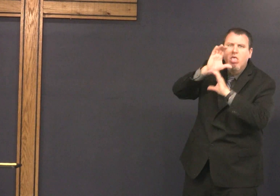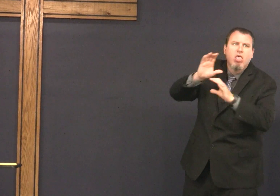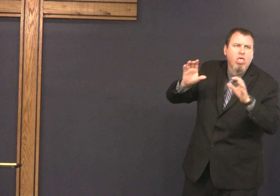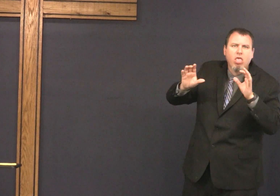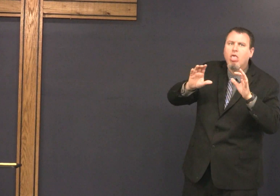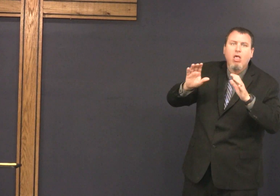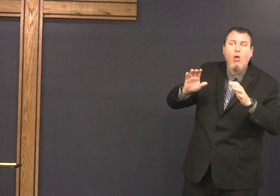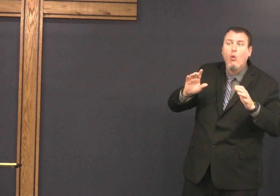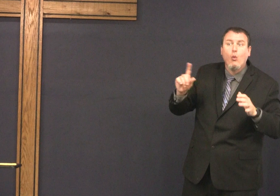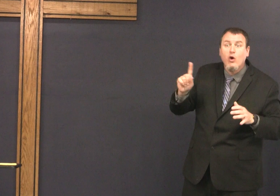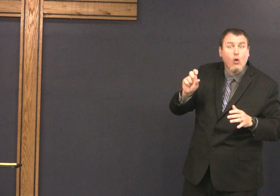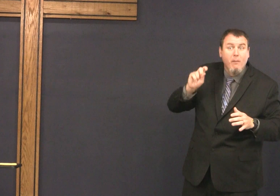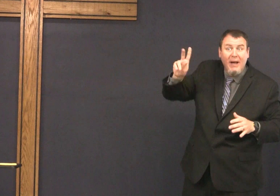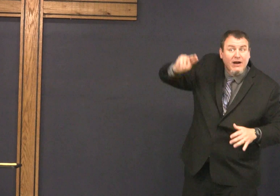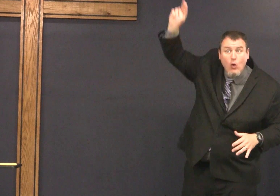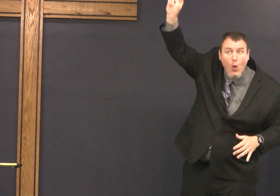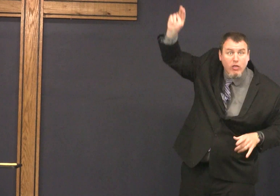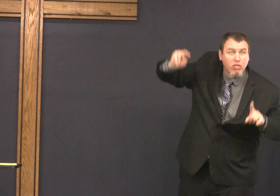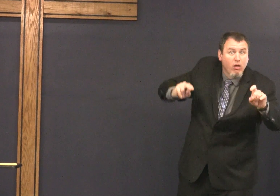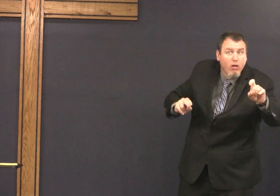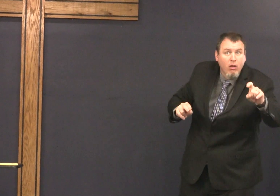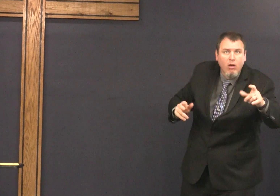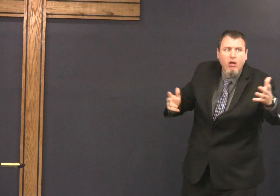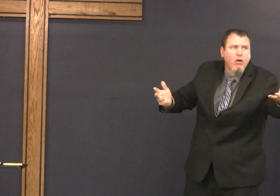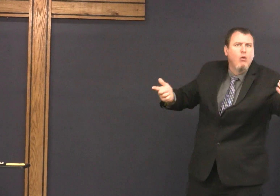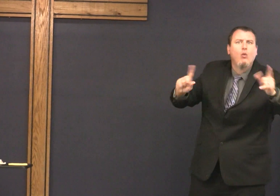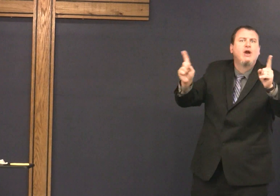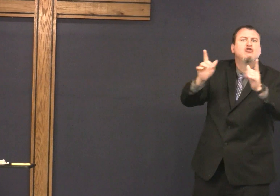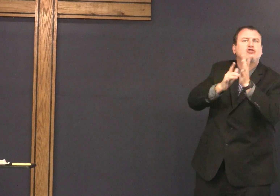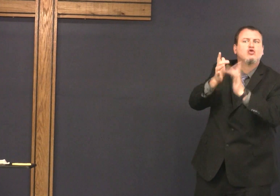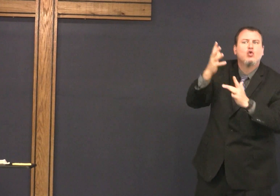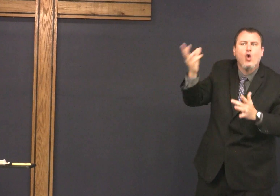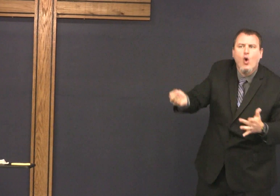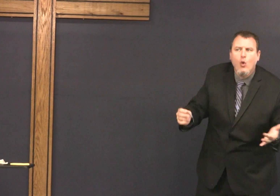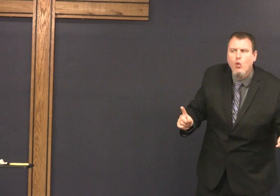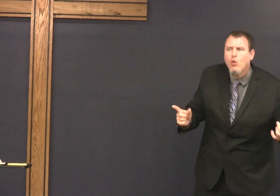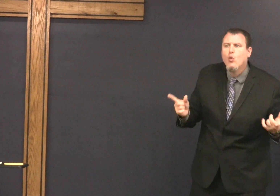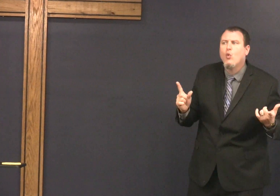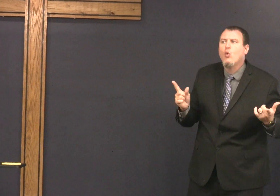we don't have time to look for Jesus so so do we go back North or where did he go